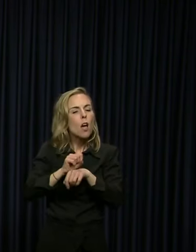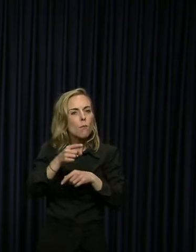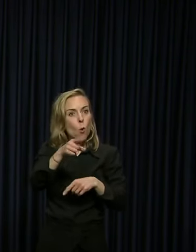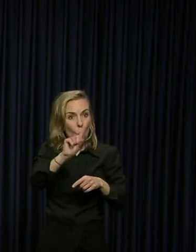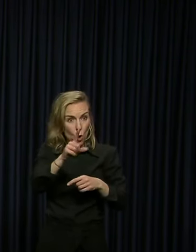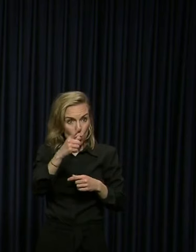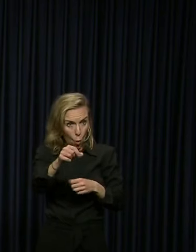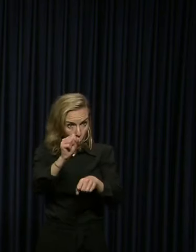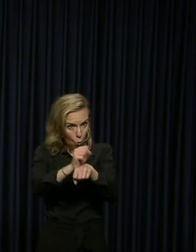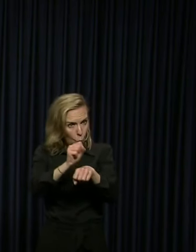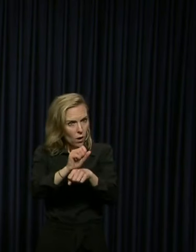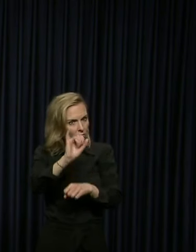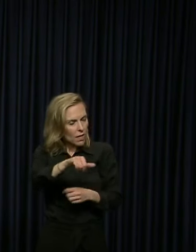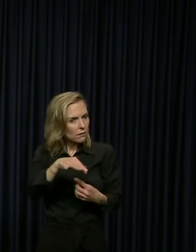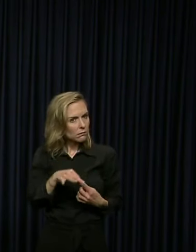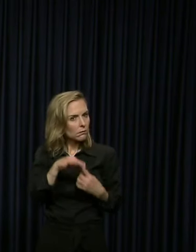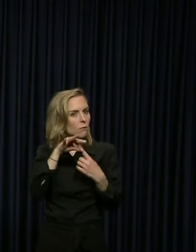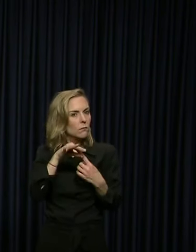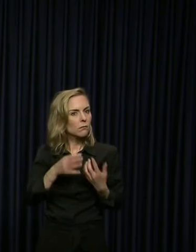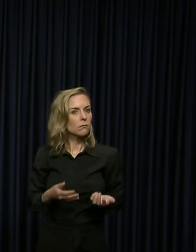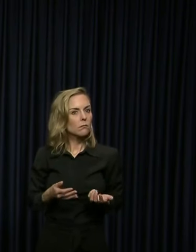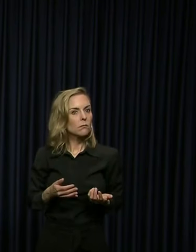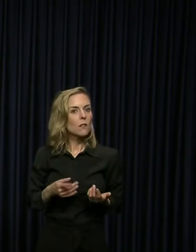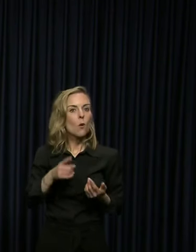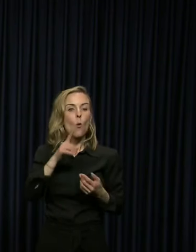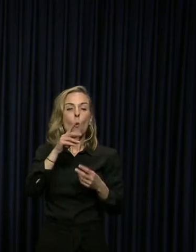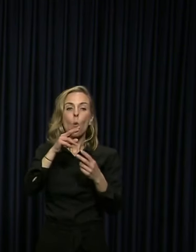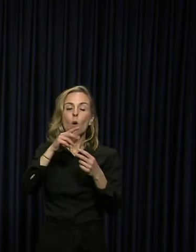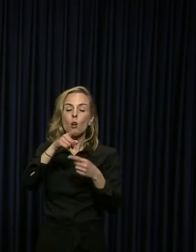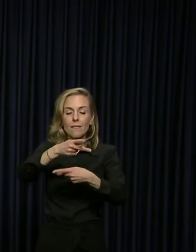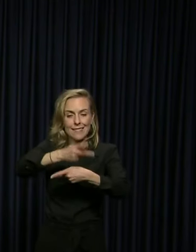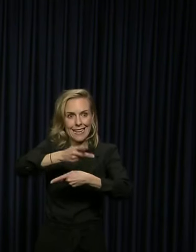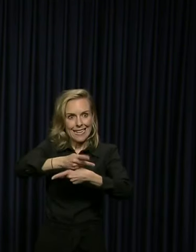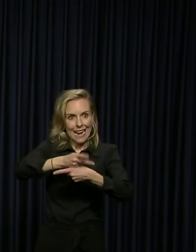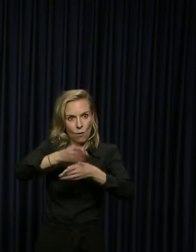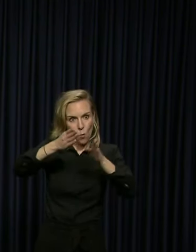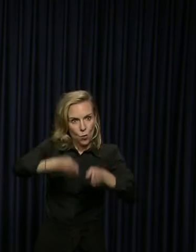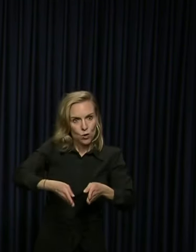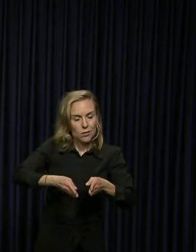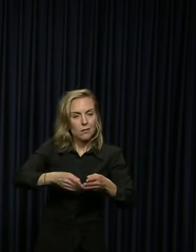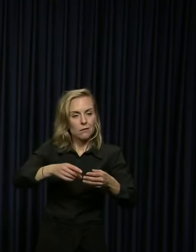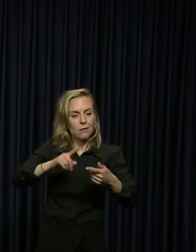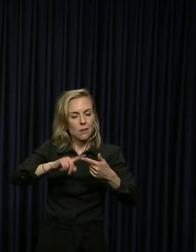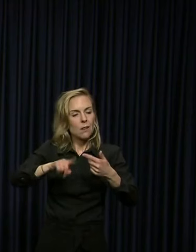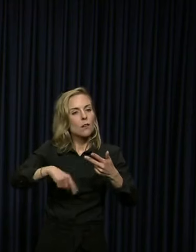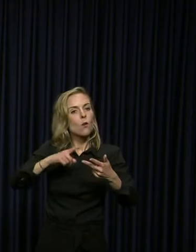SIGNIFICANT ADVICE AND WE HAVE, IN FACT, TESTED I BELIEVE THE ENTIRE WING THAT THAT PERSON OR